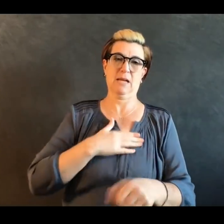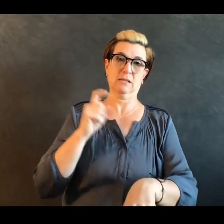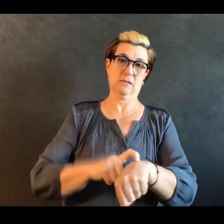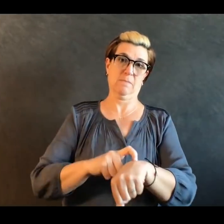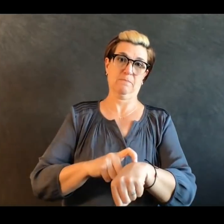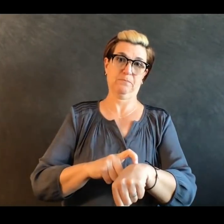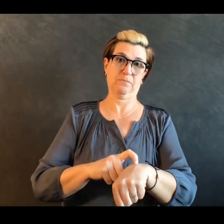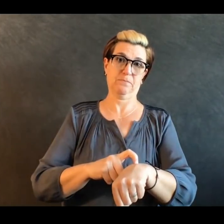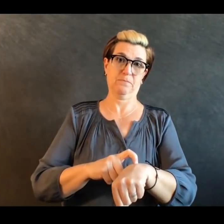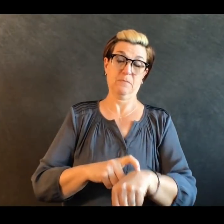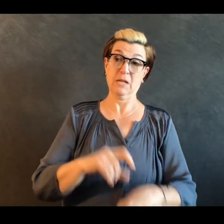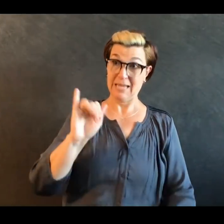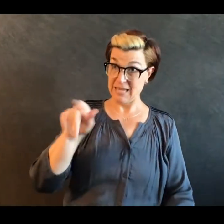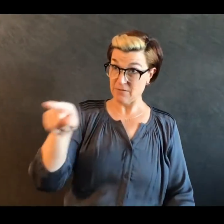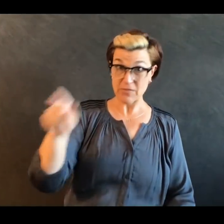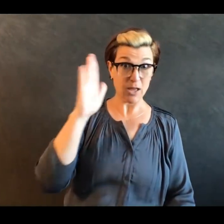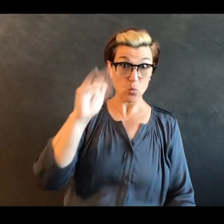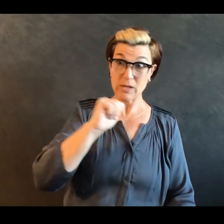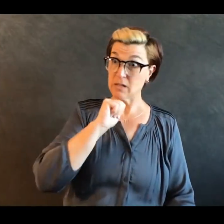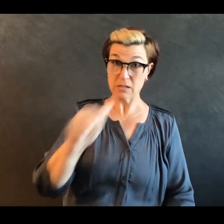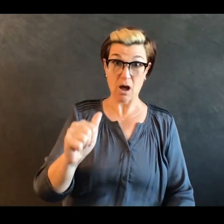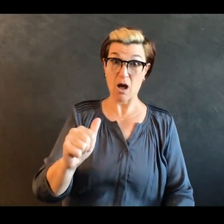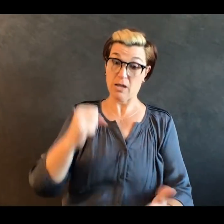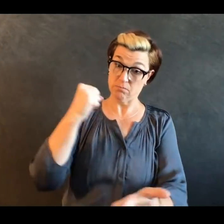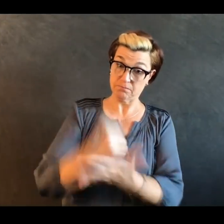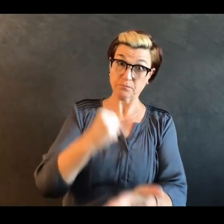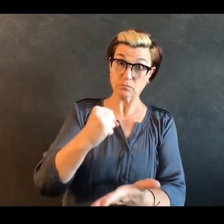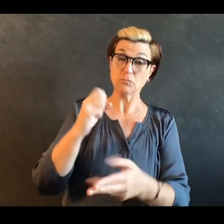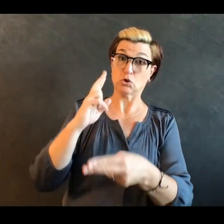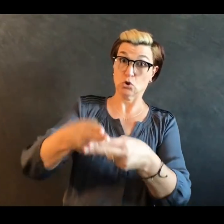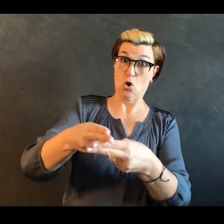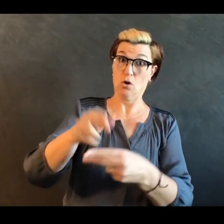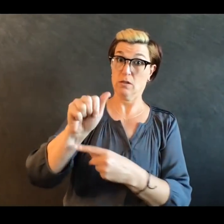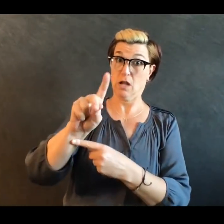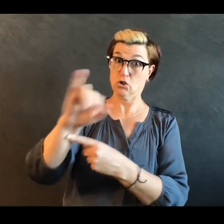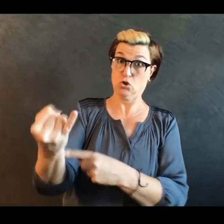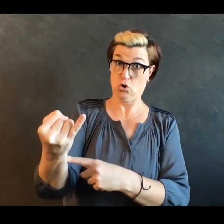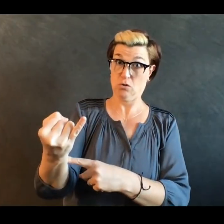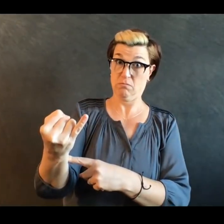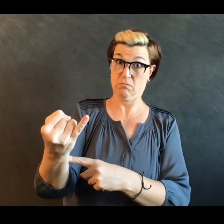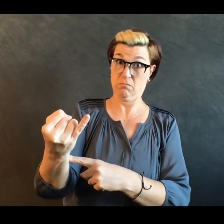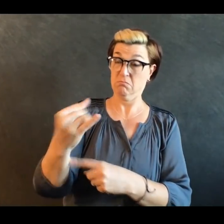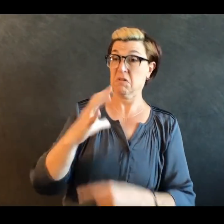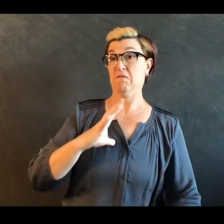adjournment I will exercise my constitutional authority to adjourn both